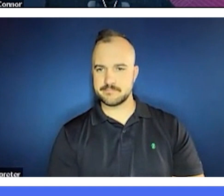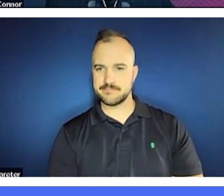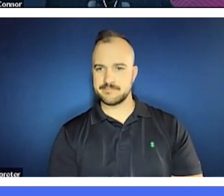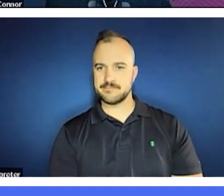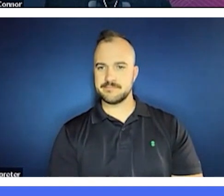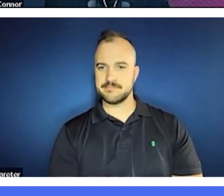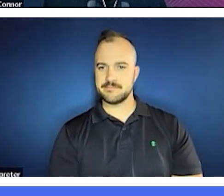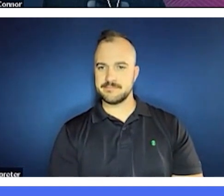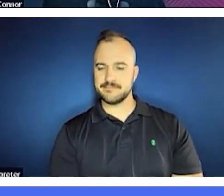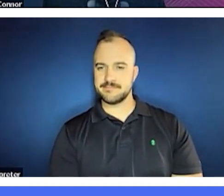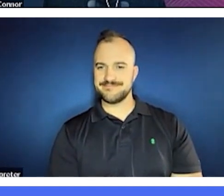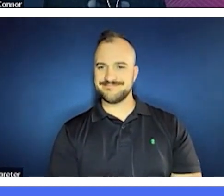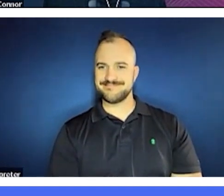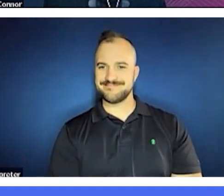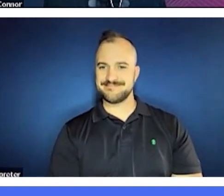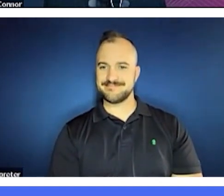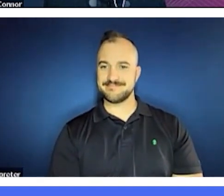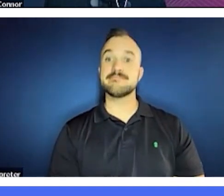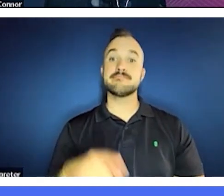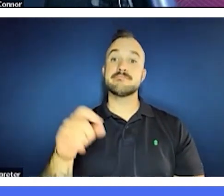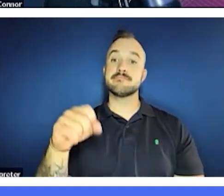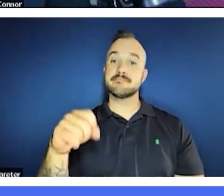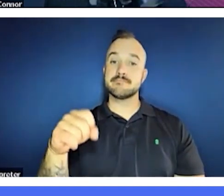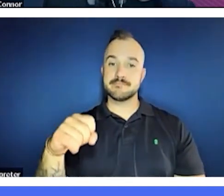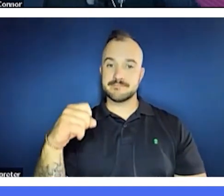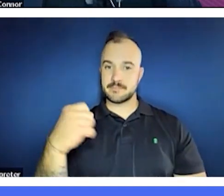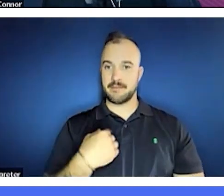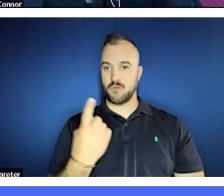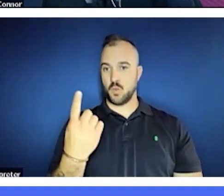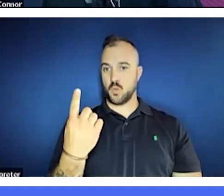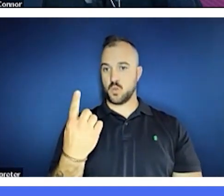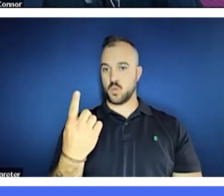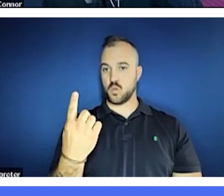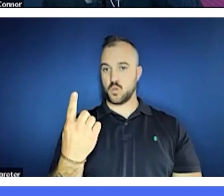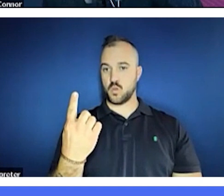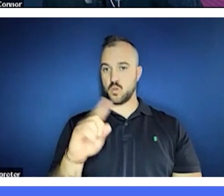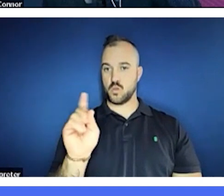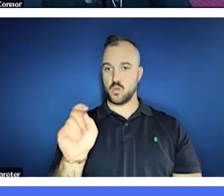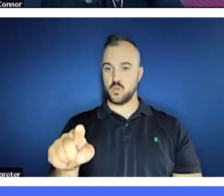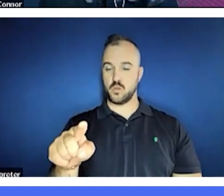Adam, do you have any? - Hey, Corbb. Yeah. Yeah. So we just have one in the Q&A right now.